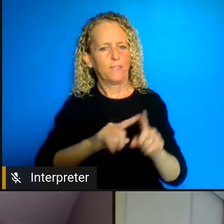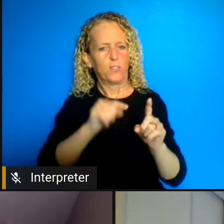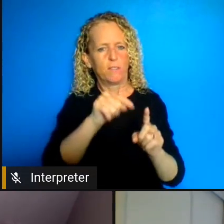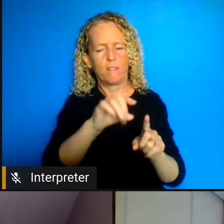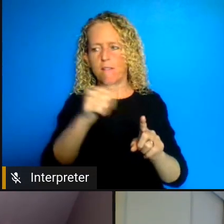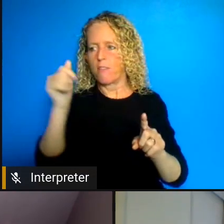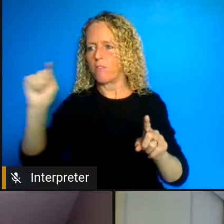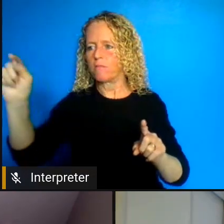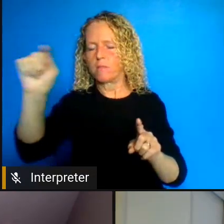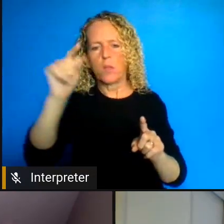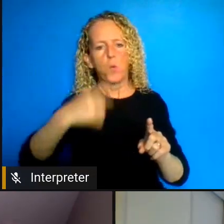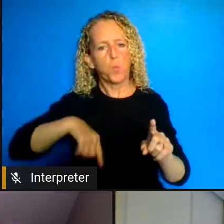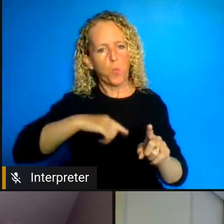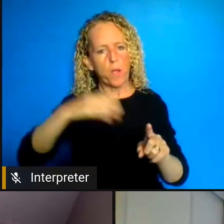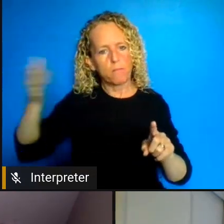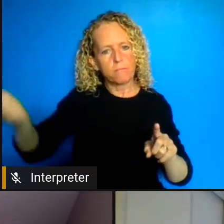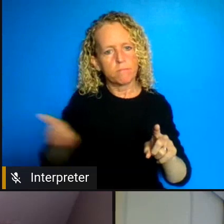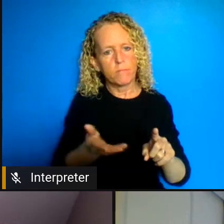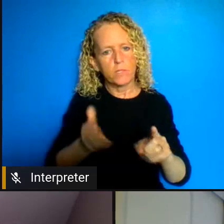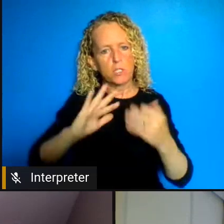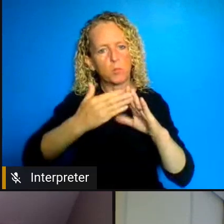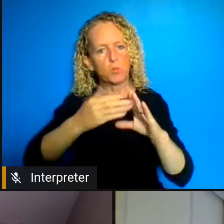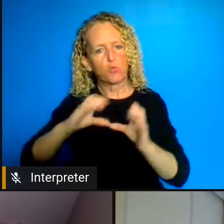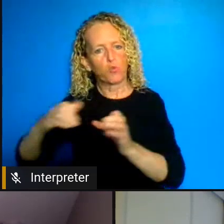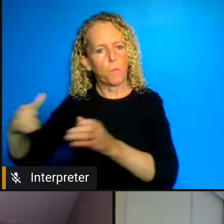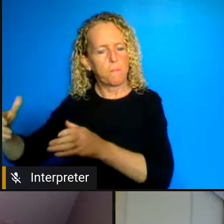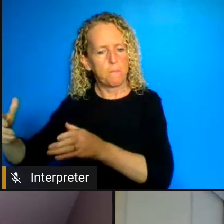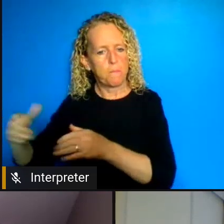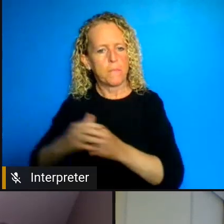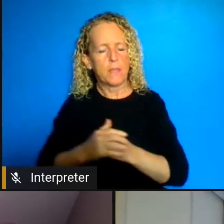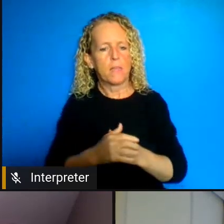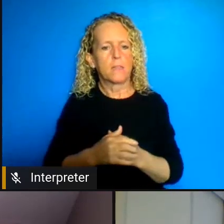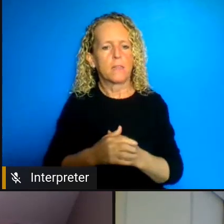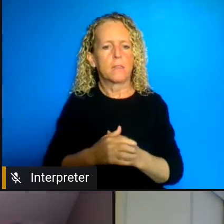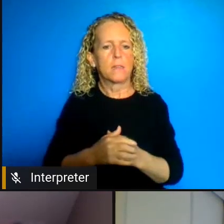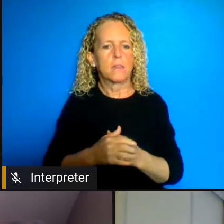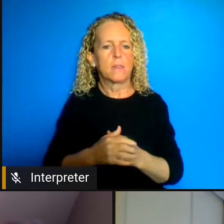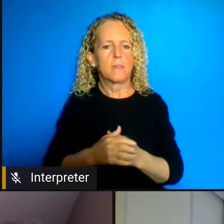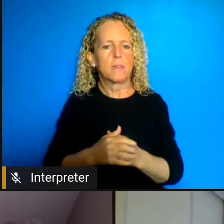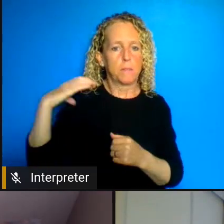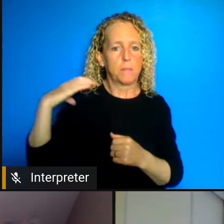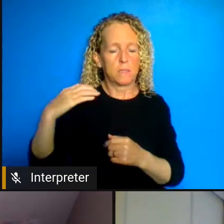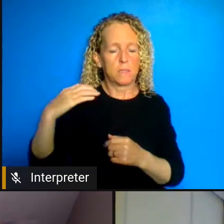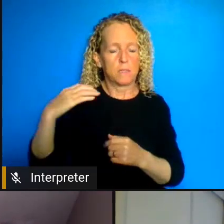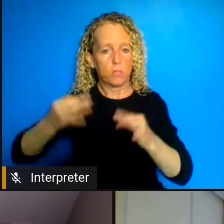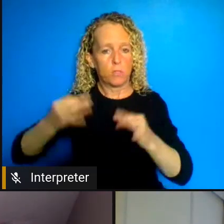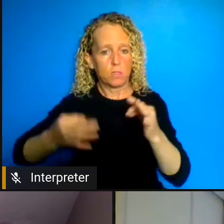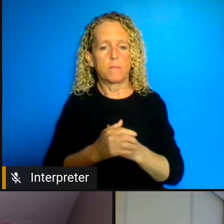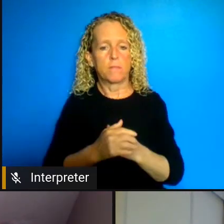the Department of Justice of justice, Community Services and Municipal Affairs